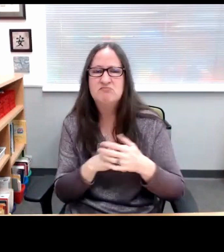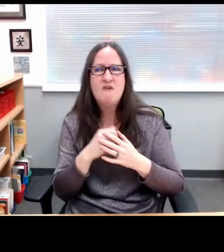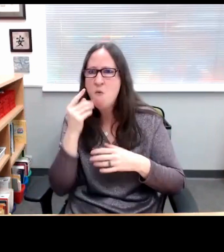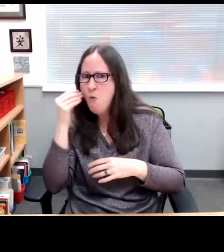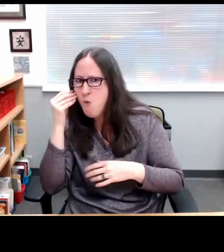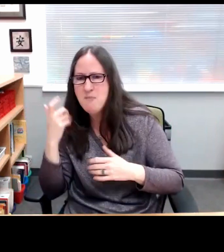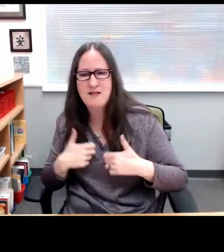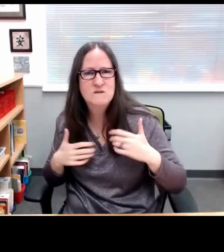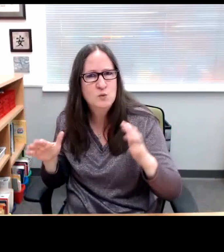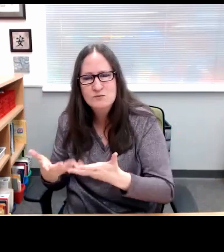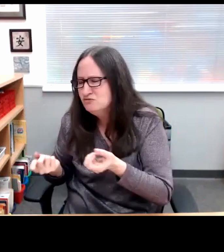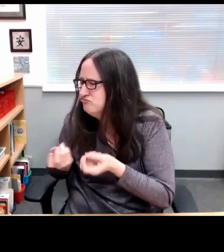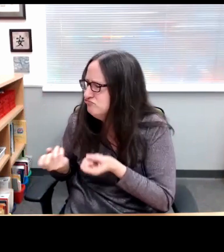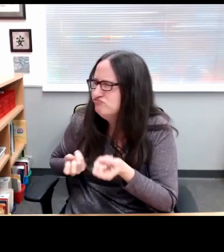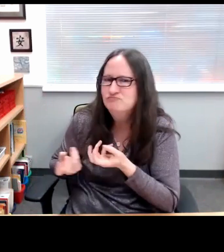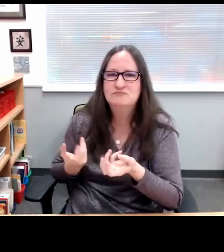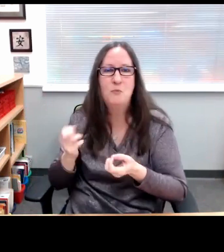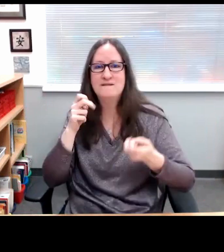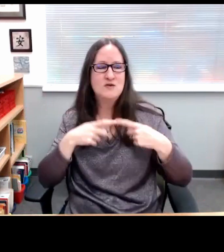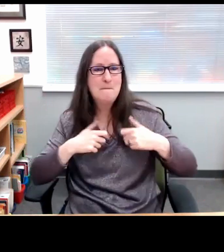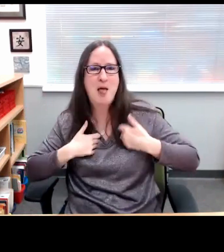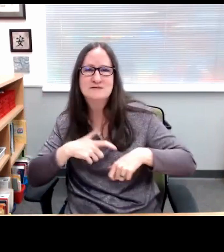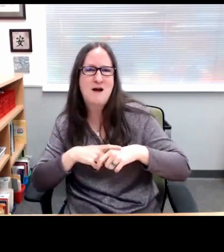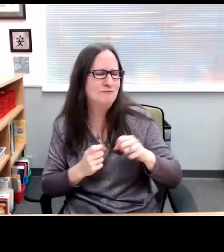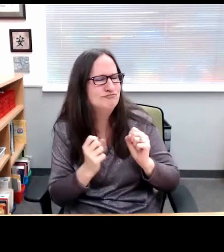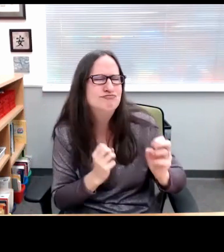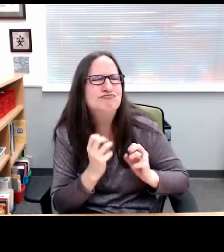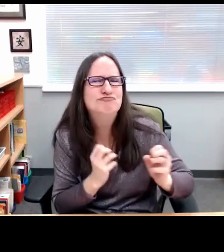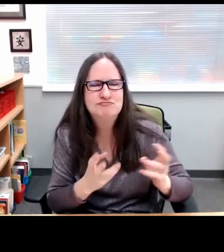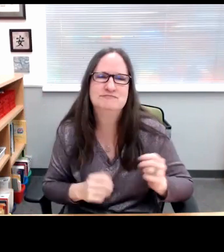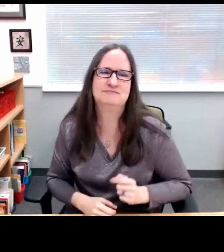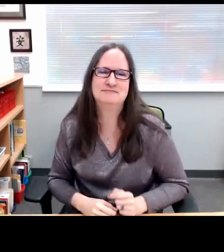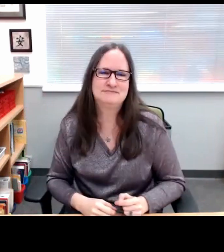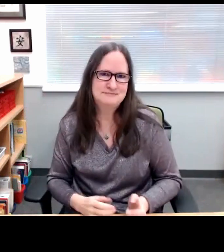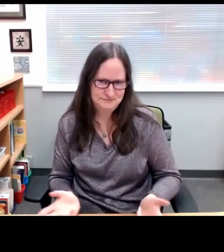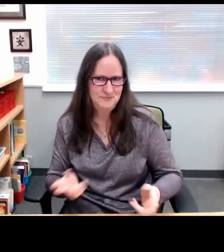could do with your students in the classroom, at home, in the living room, even during bath time.